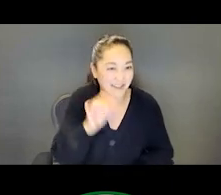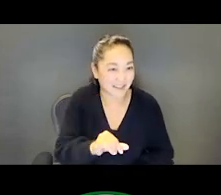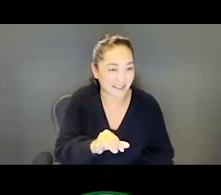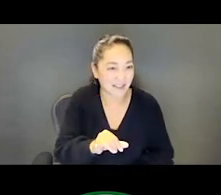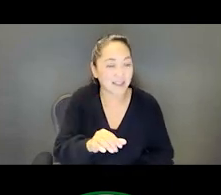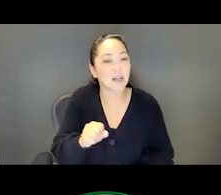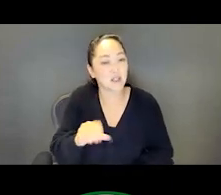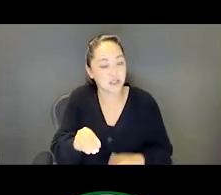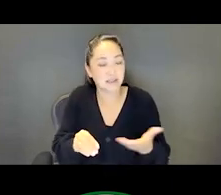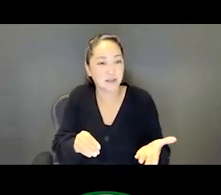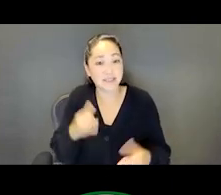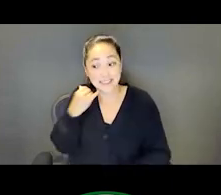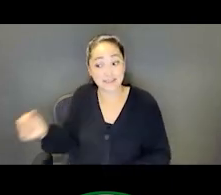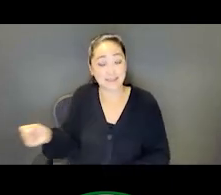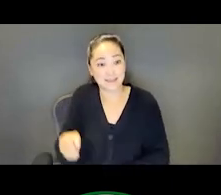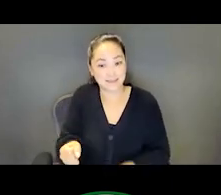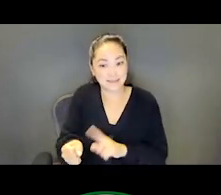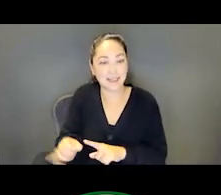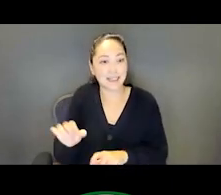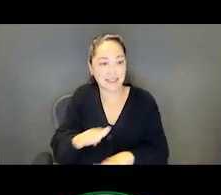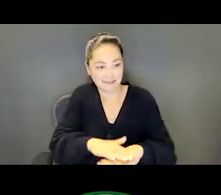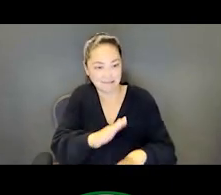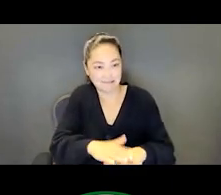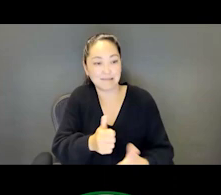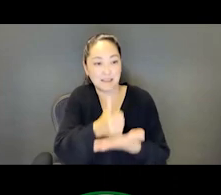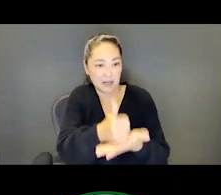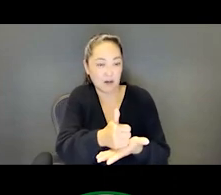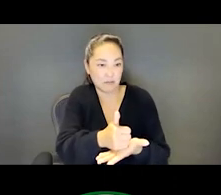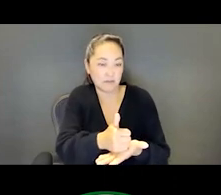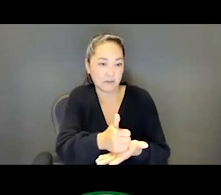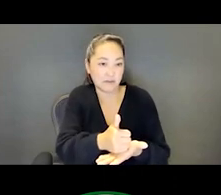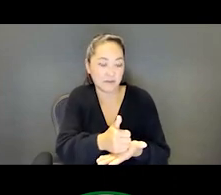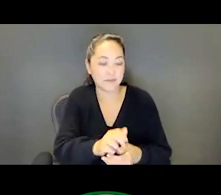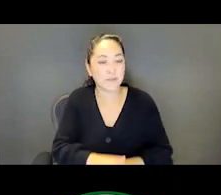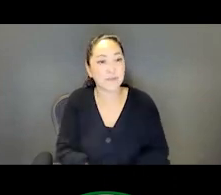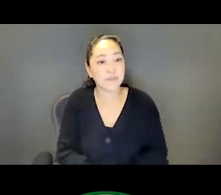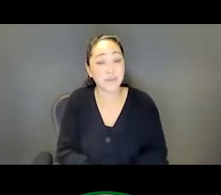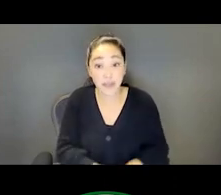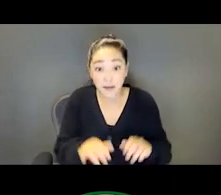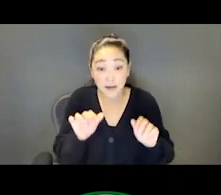And these it can be temporarily inaccessible or you it could be that you can't make it possible.